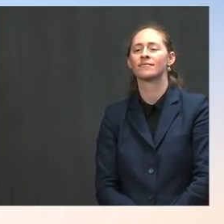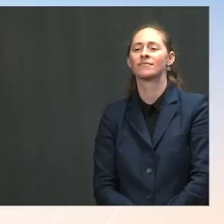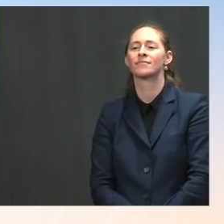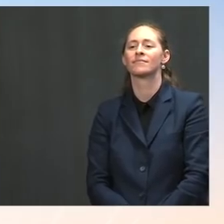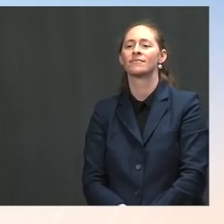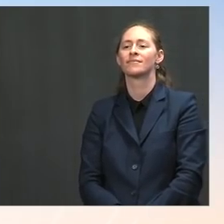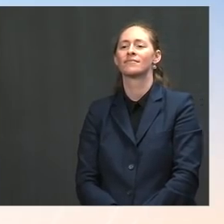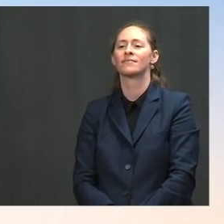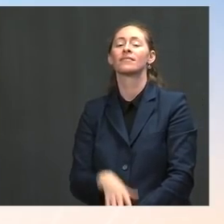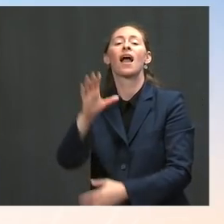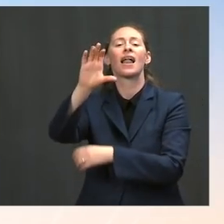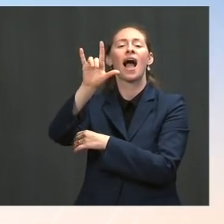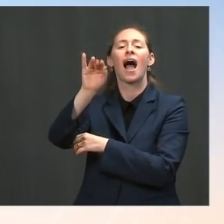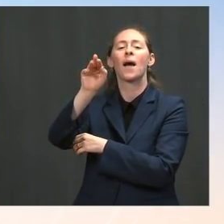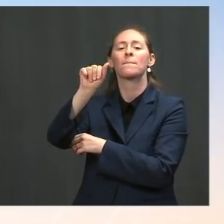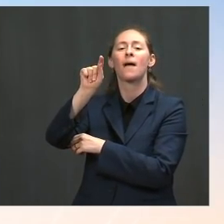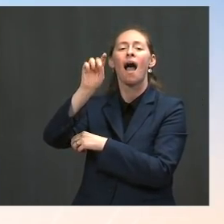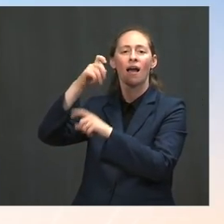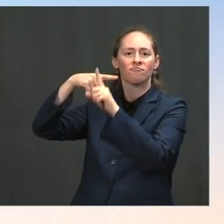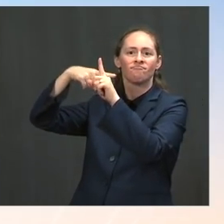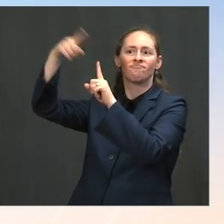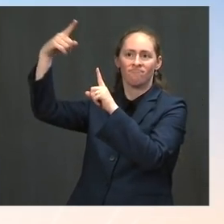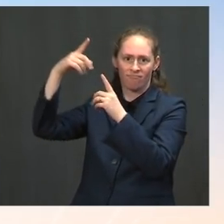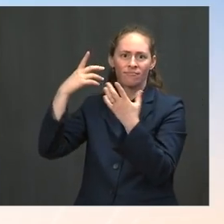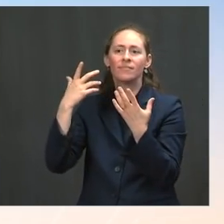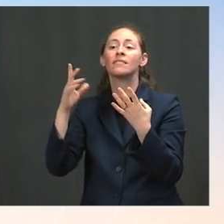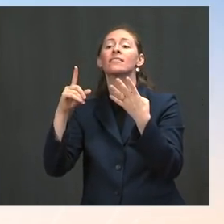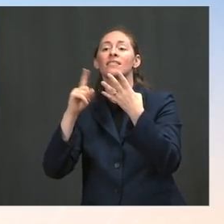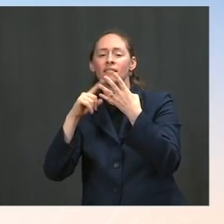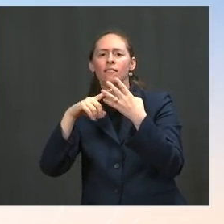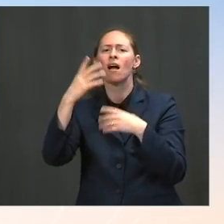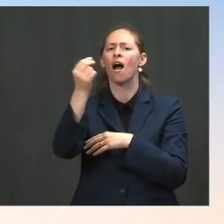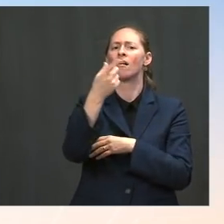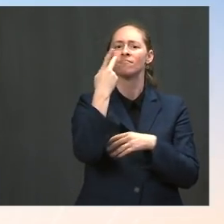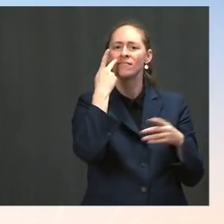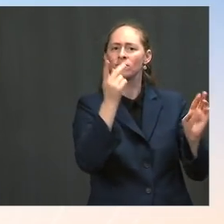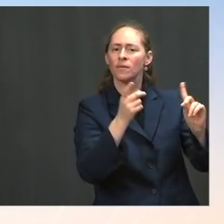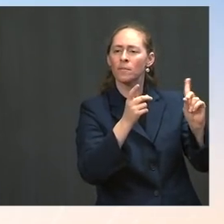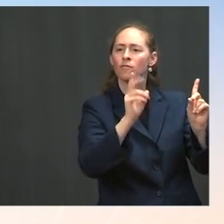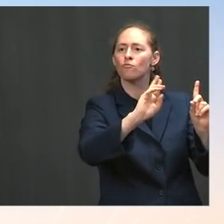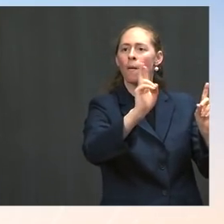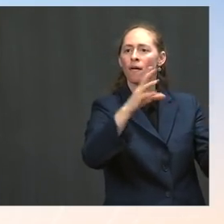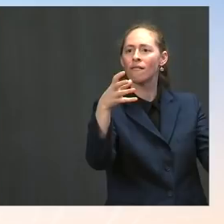and also the Bipartisan -- I mean, I'm sorry, in the reconciliation package; and addressing racial injustice.